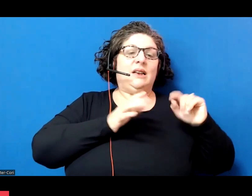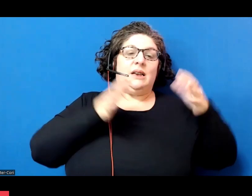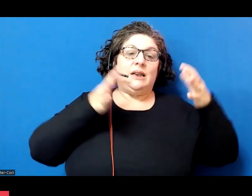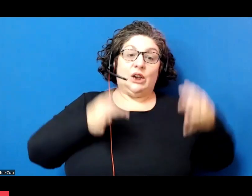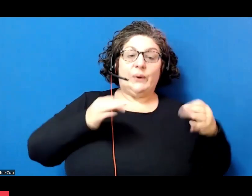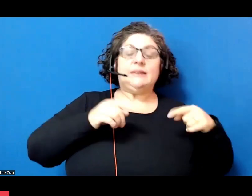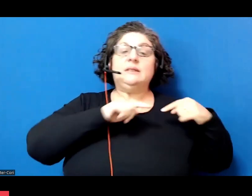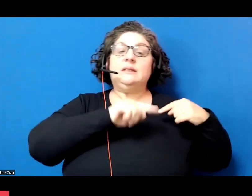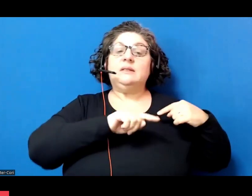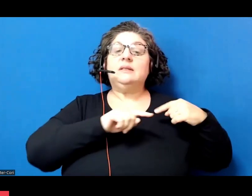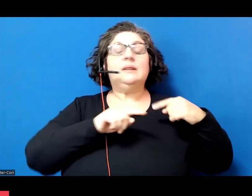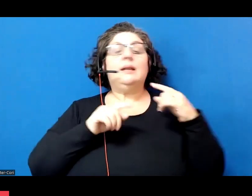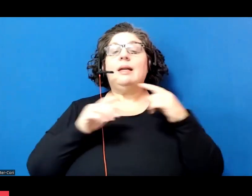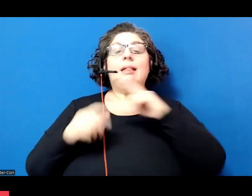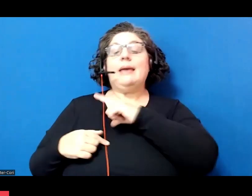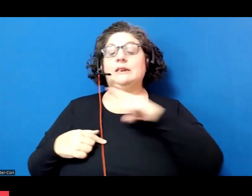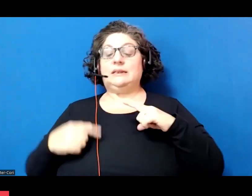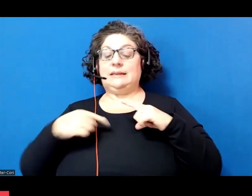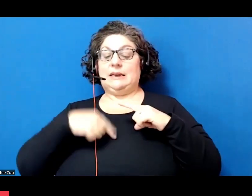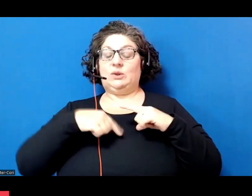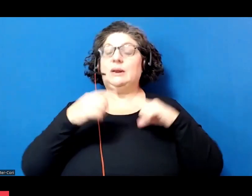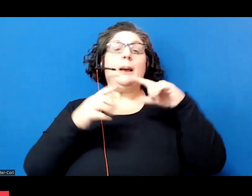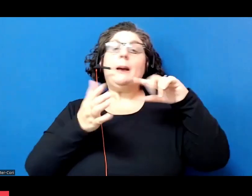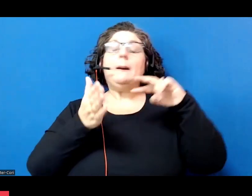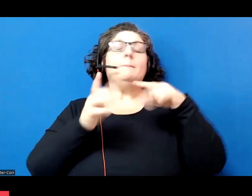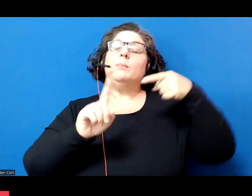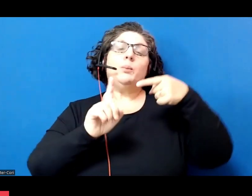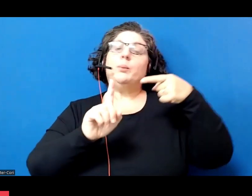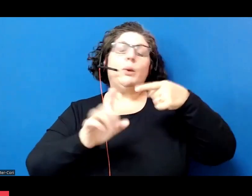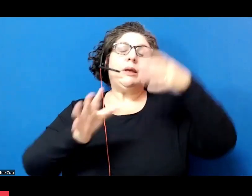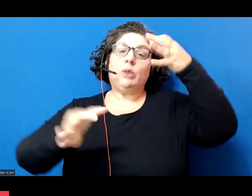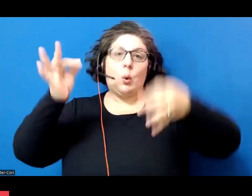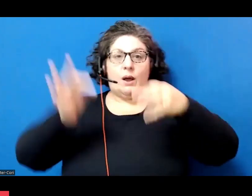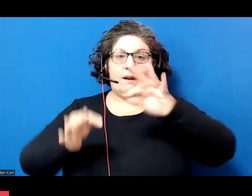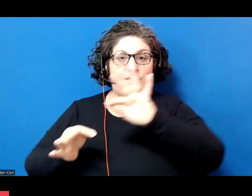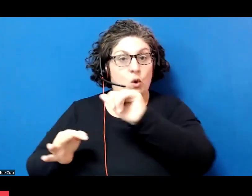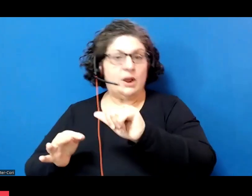that the legislature, or the Court rather, the Florida Supreme Court, in that case, had